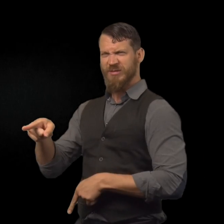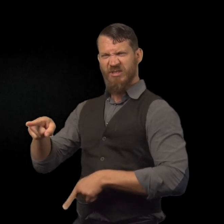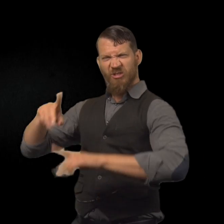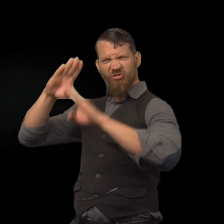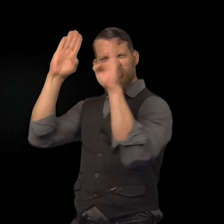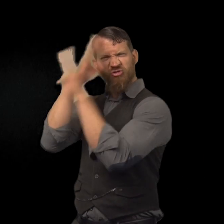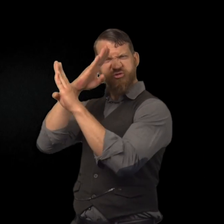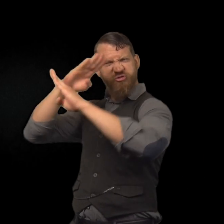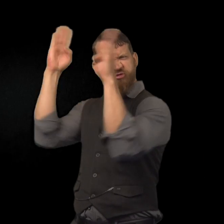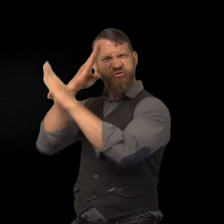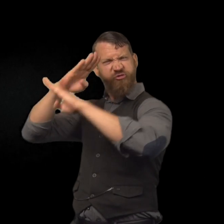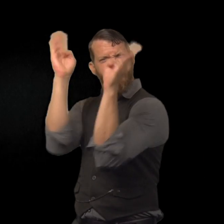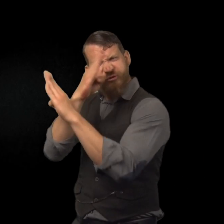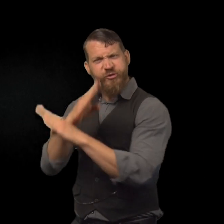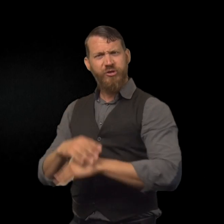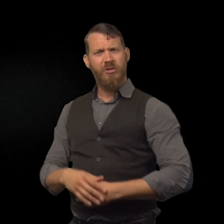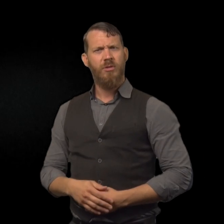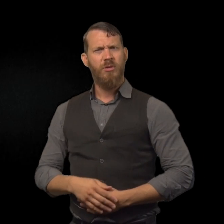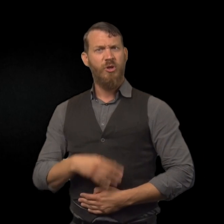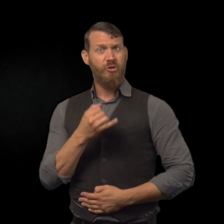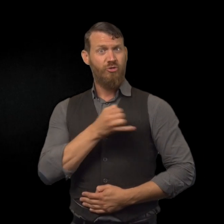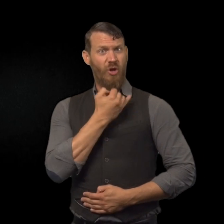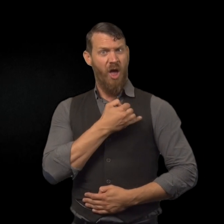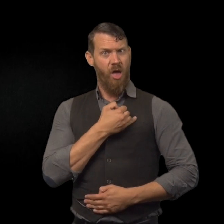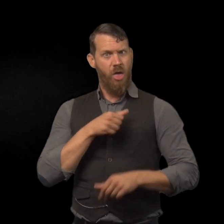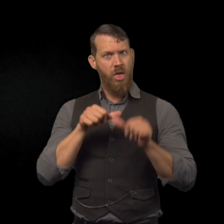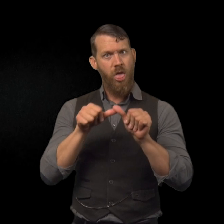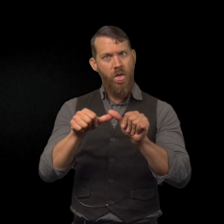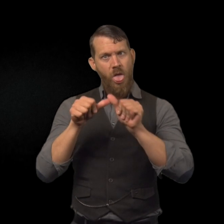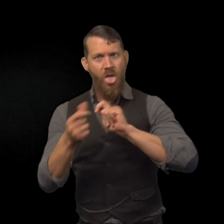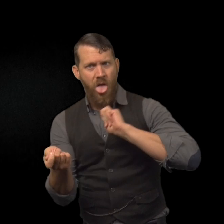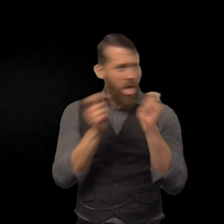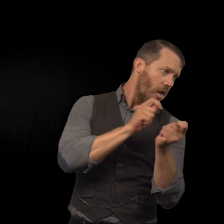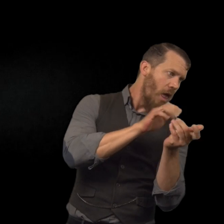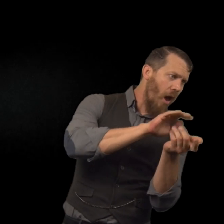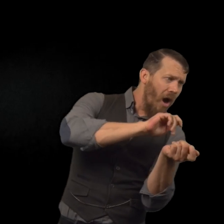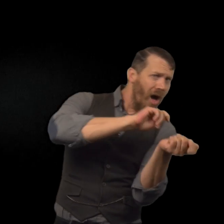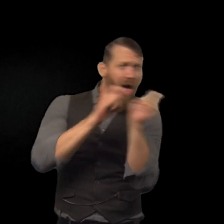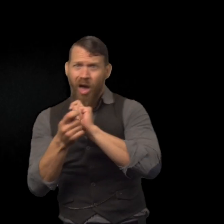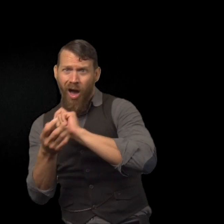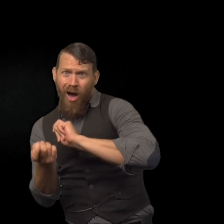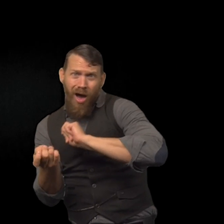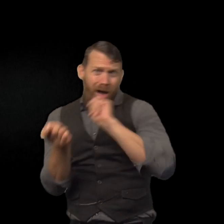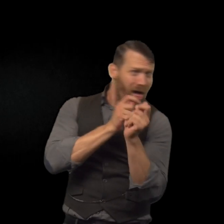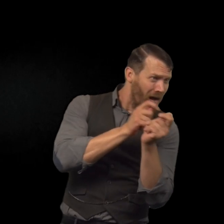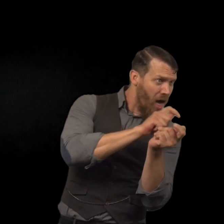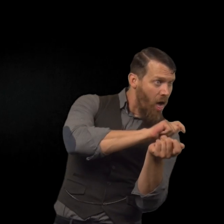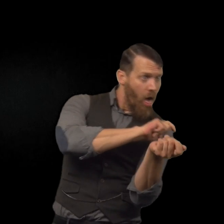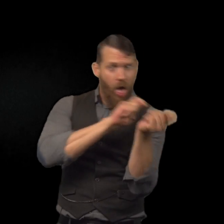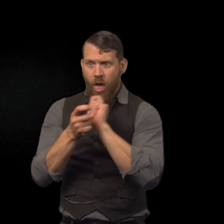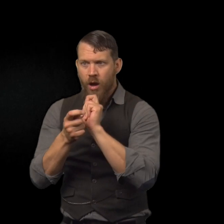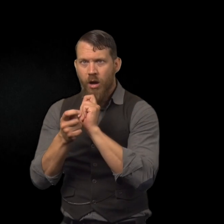The other as evil. Now, Dr. Jekyll continued to transform